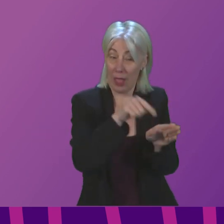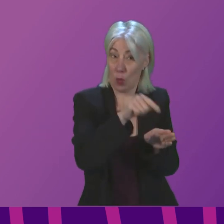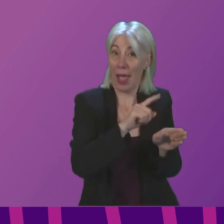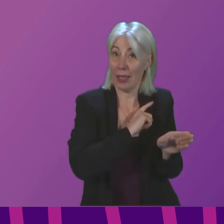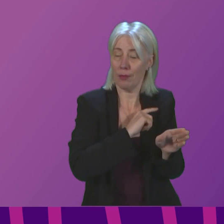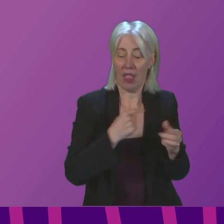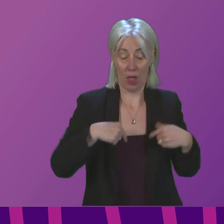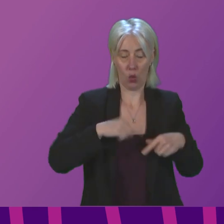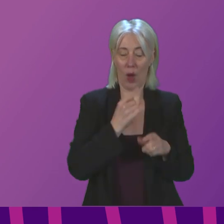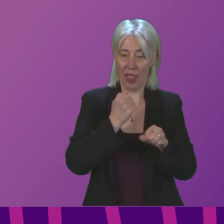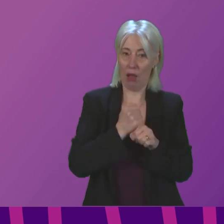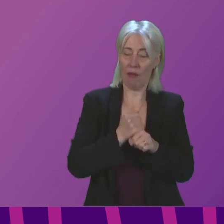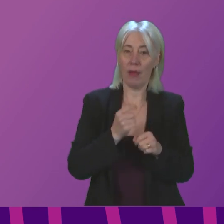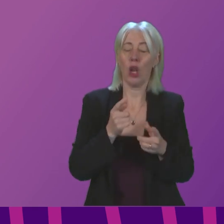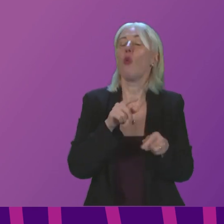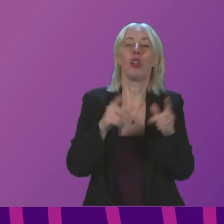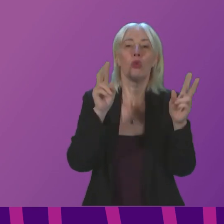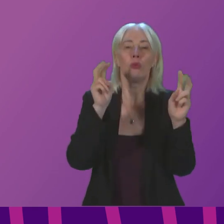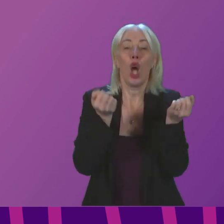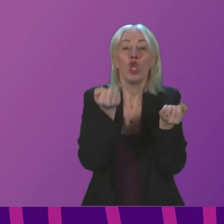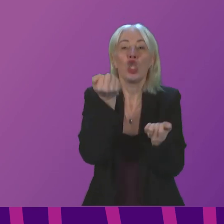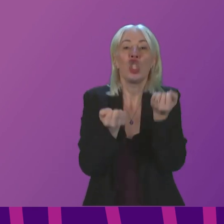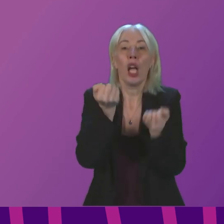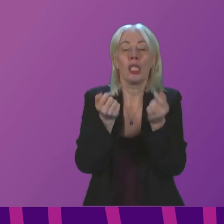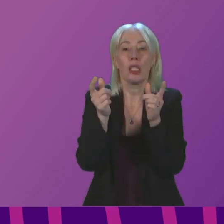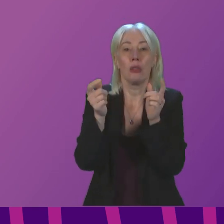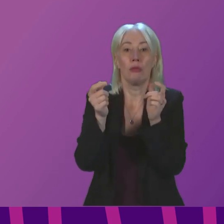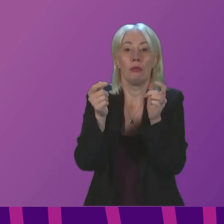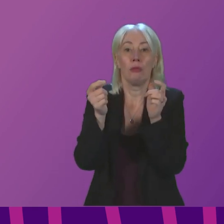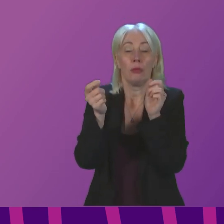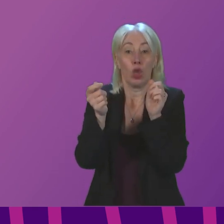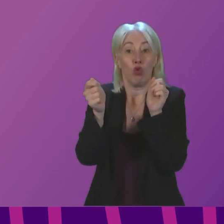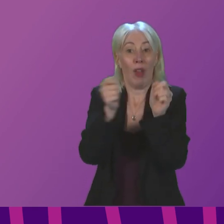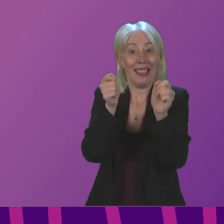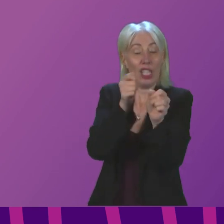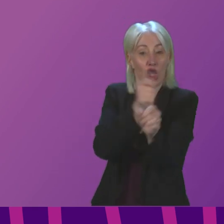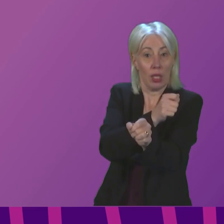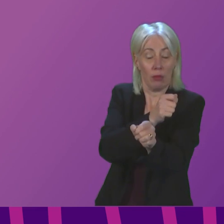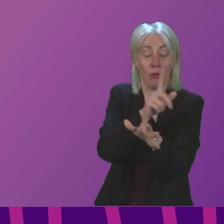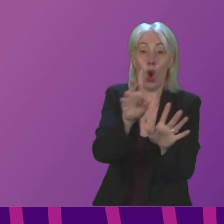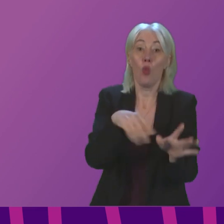Government is investing in a just transition. That just transition would be easier if the